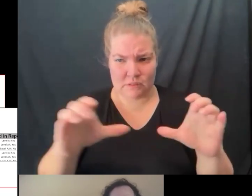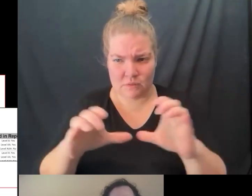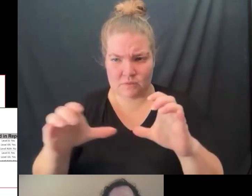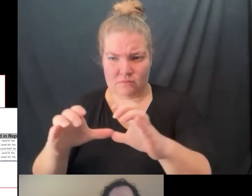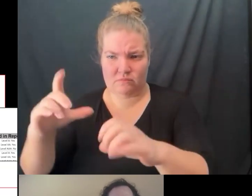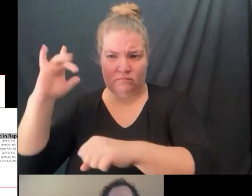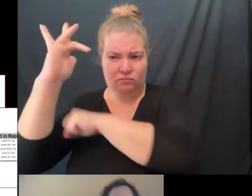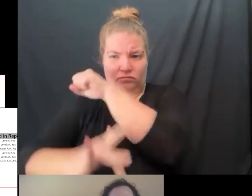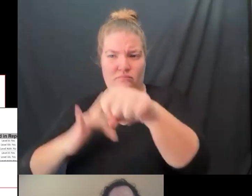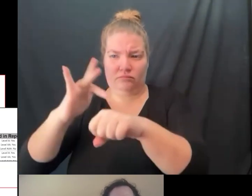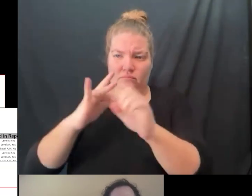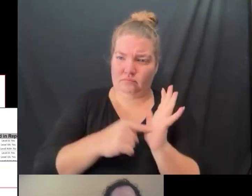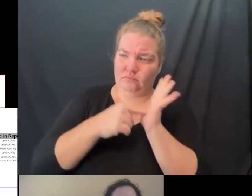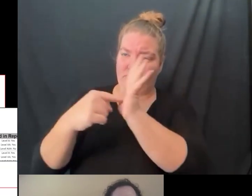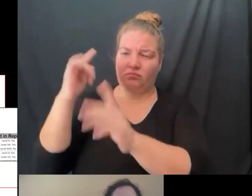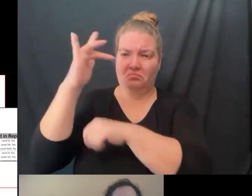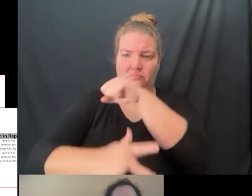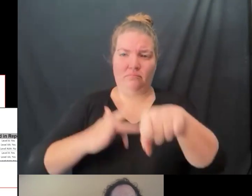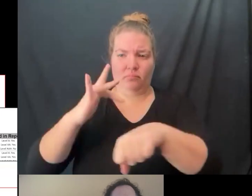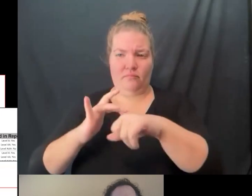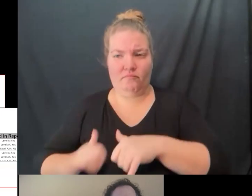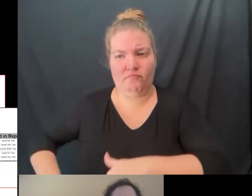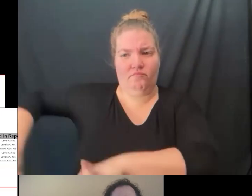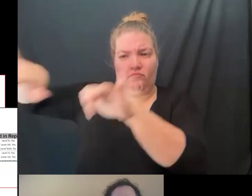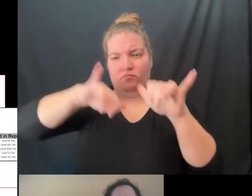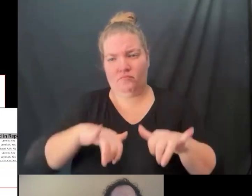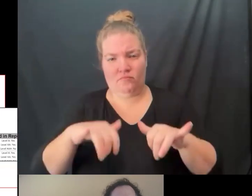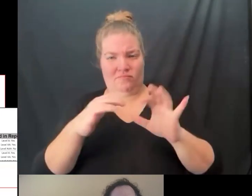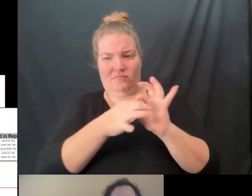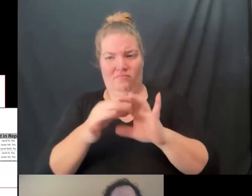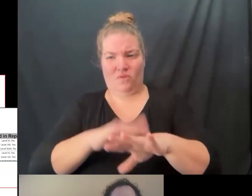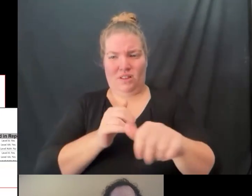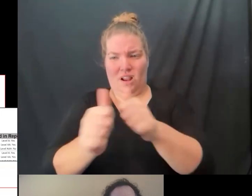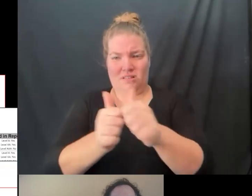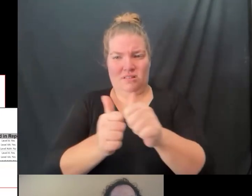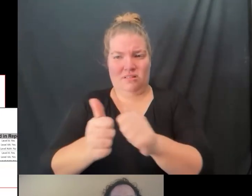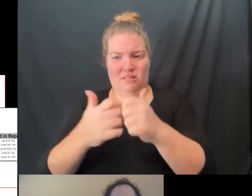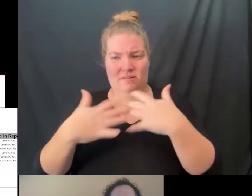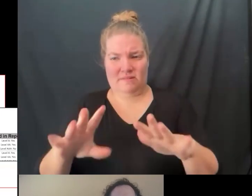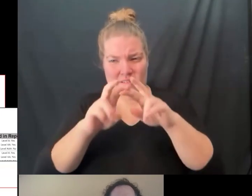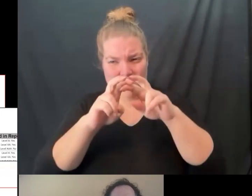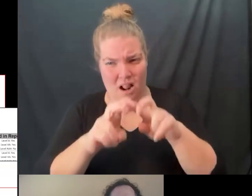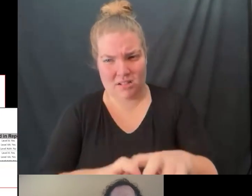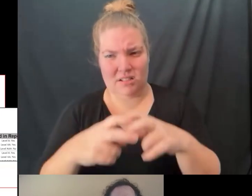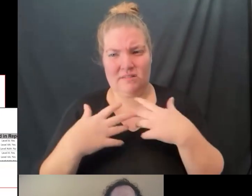proudly there, all the badges, the global badges for accessibility testing from the IAAP.